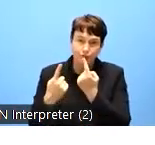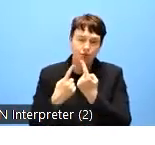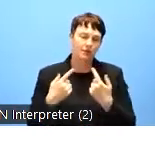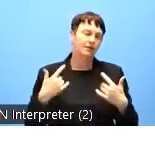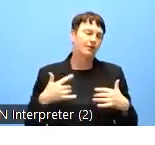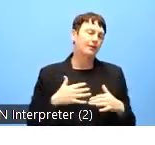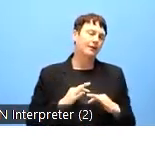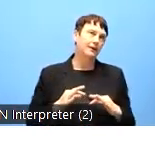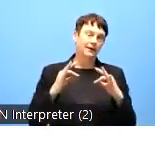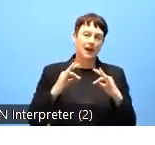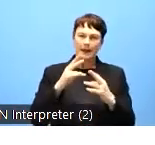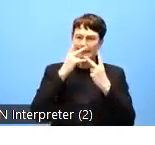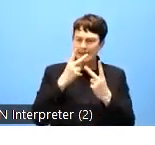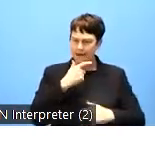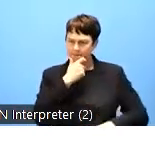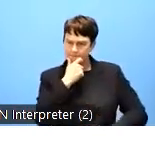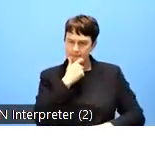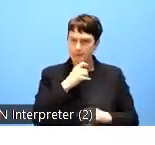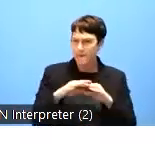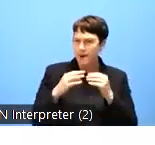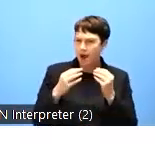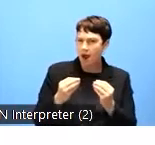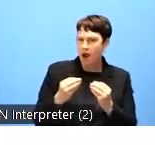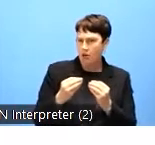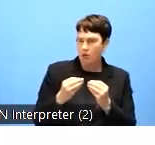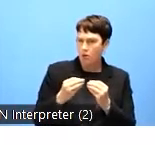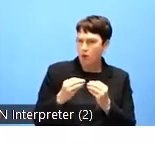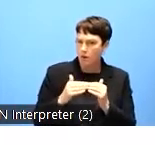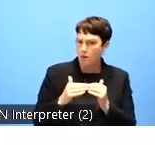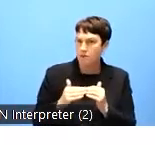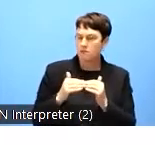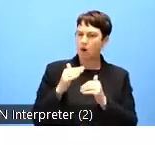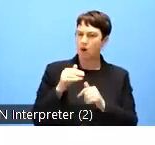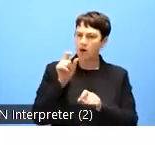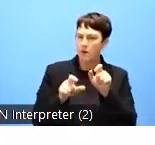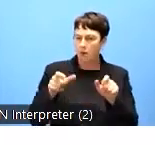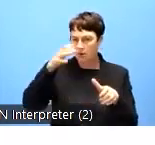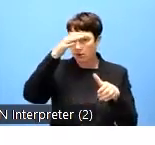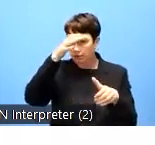and the need for more web accessibility experts will soon bear fruit. Thank you.